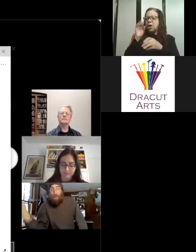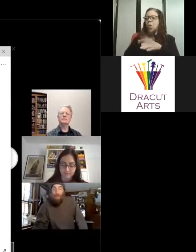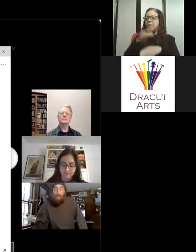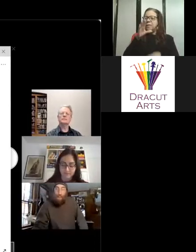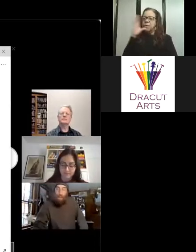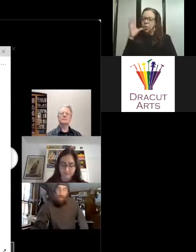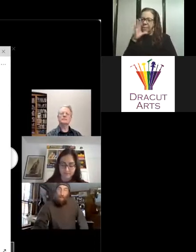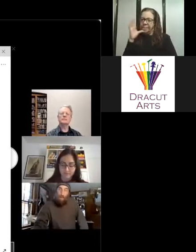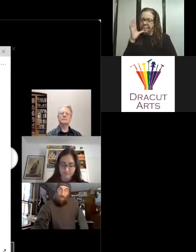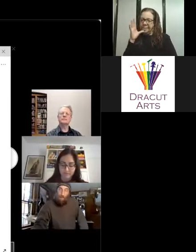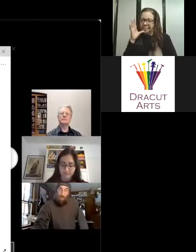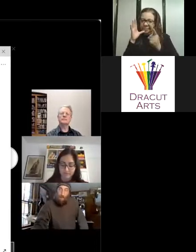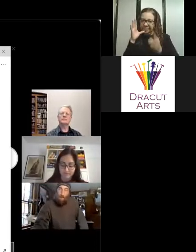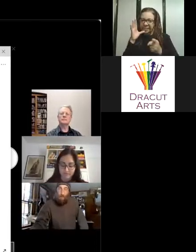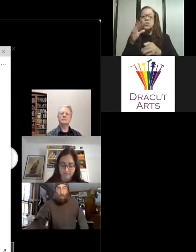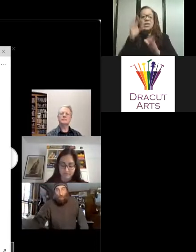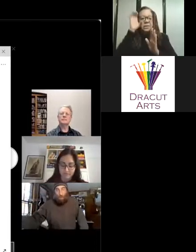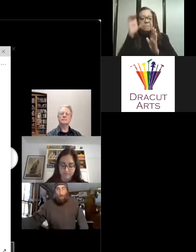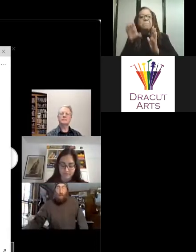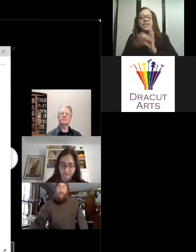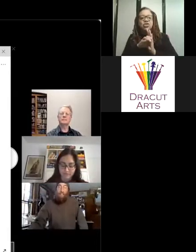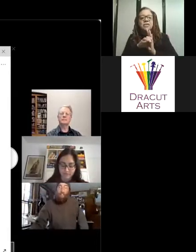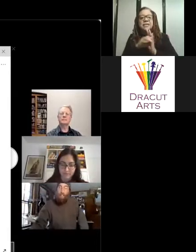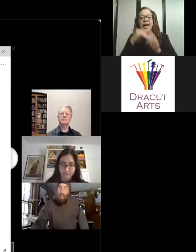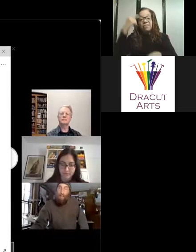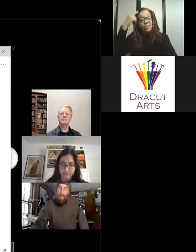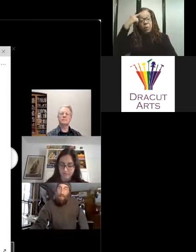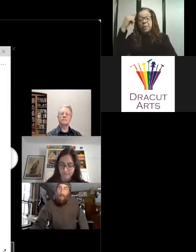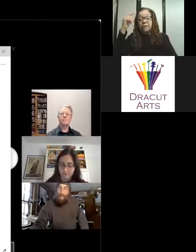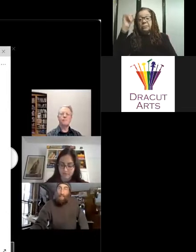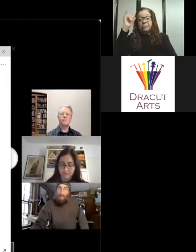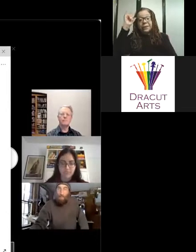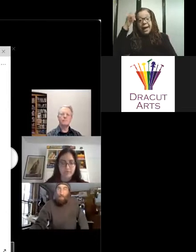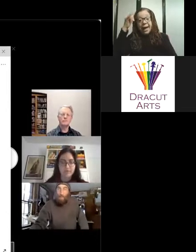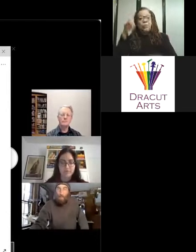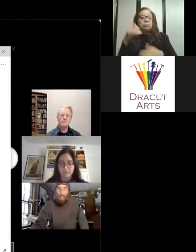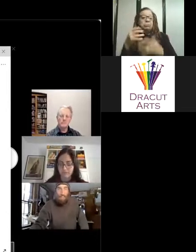pictures of Henniker farms of the time, or or from a little while after. So I can make a guess, they had, probably, oxen.